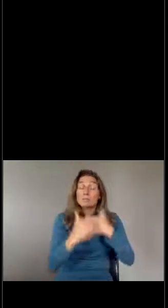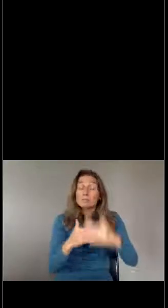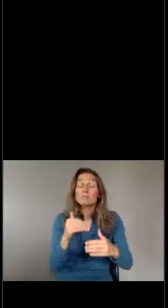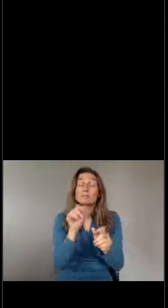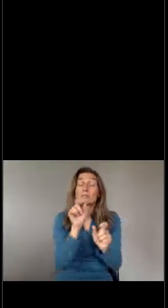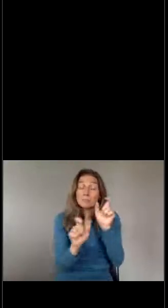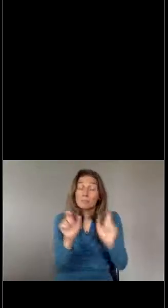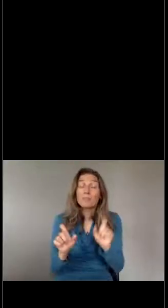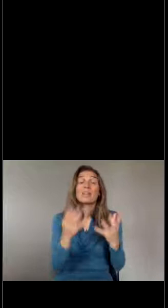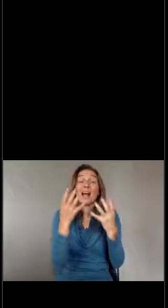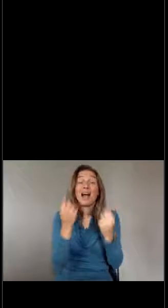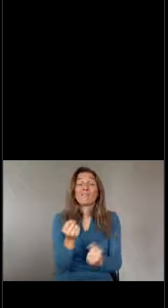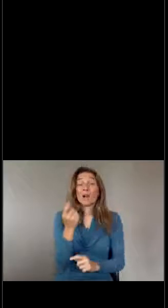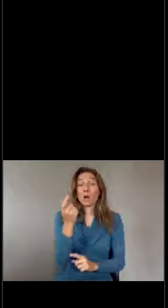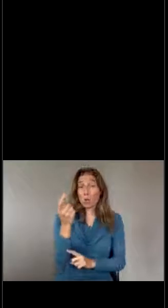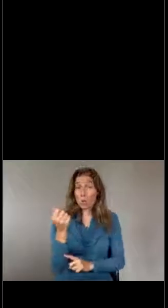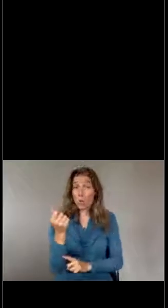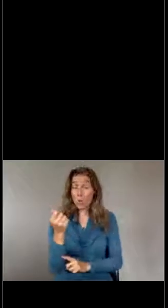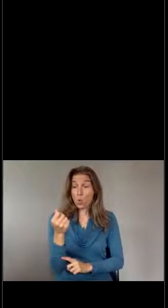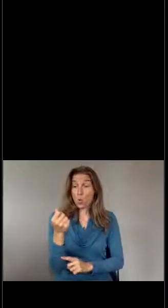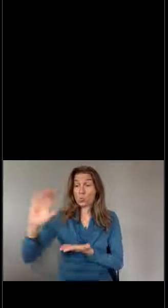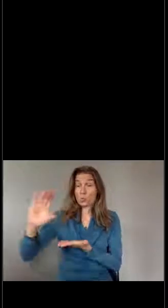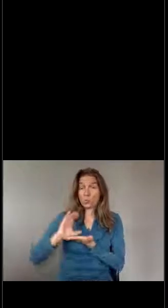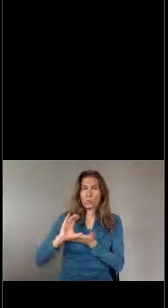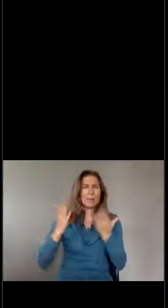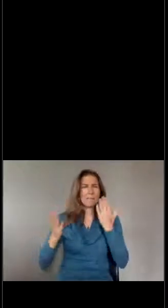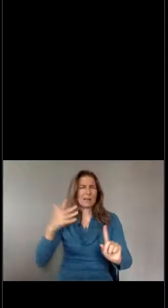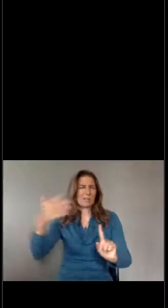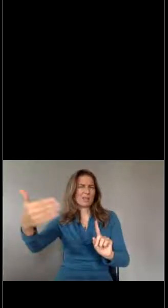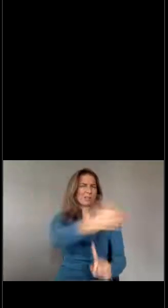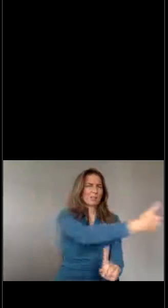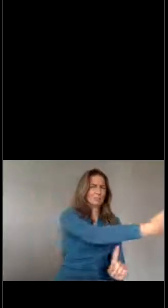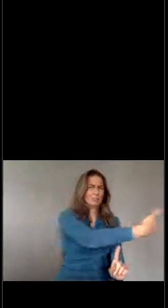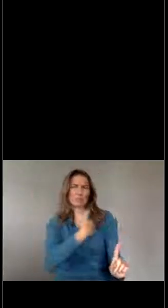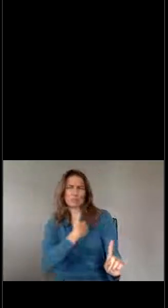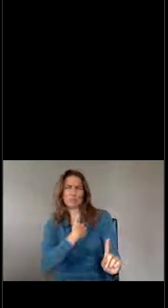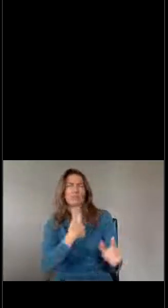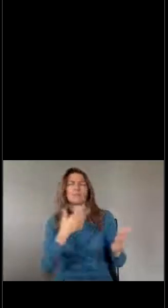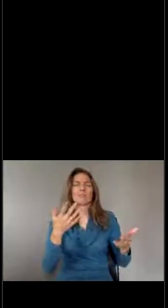Indirect costs reduce opportunities for earning.